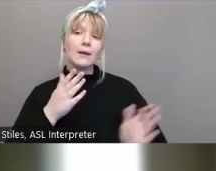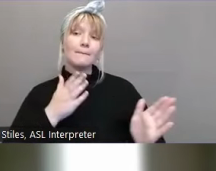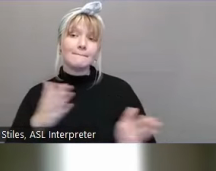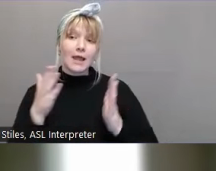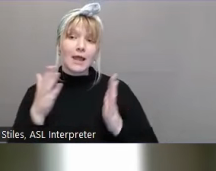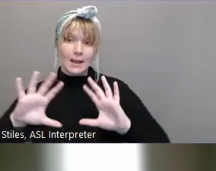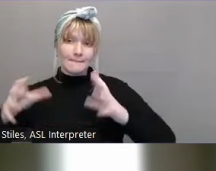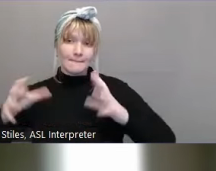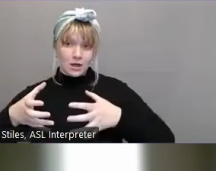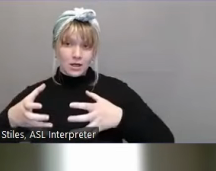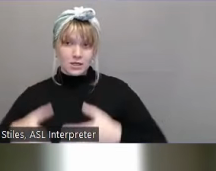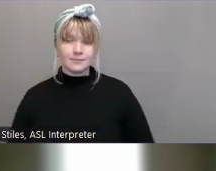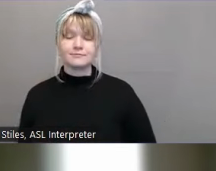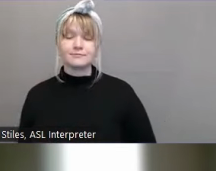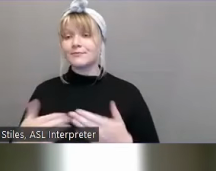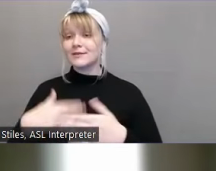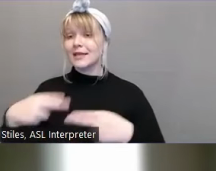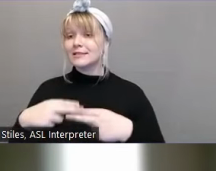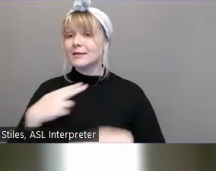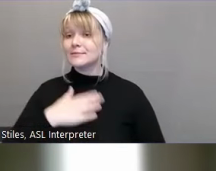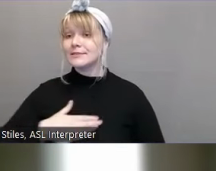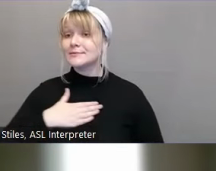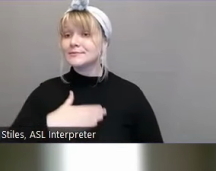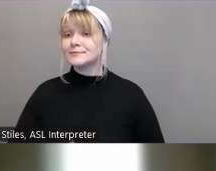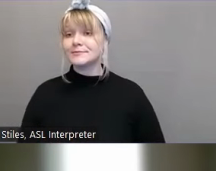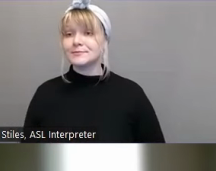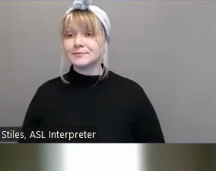Next slide please.